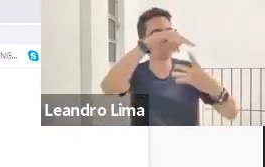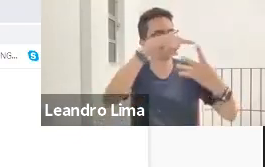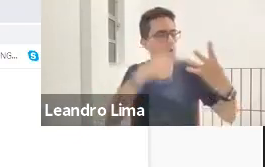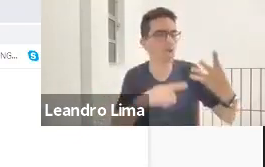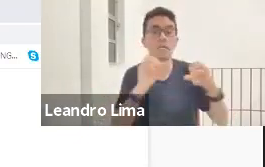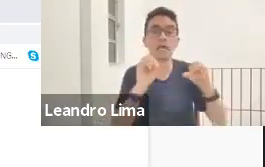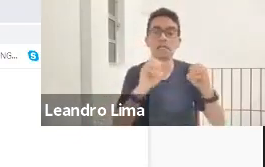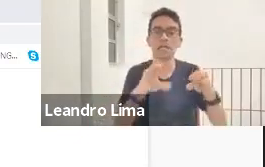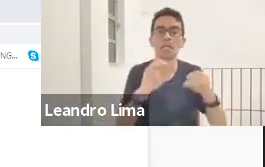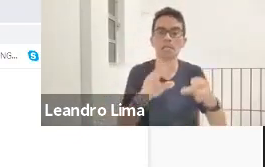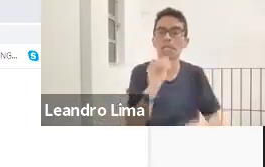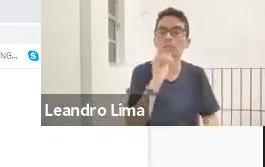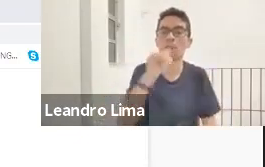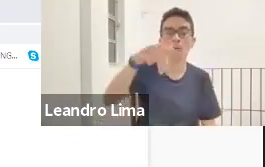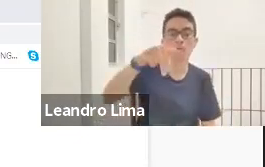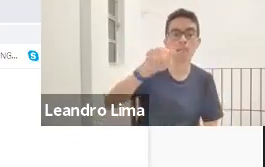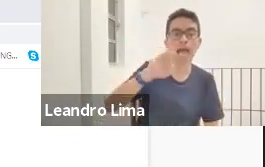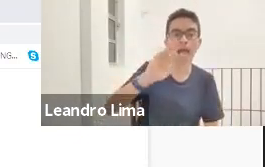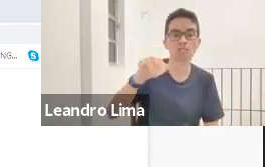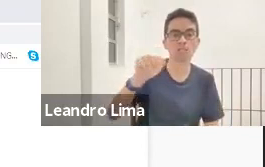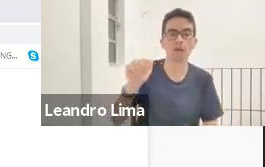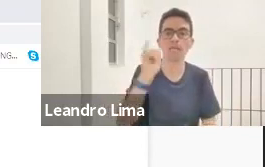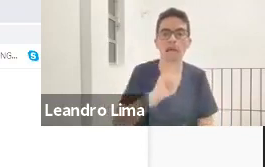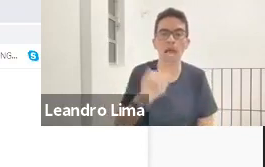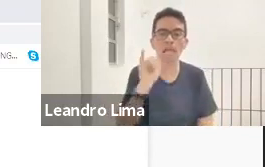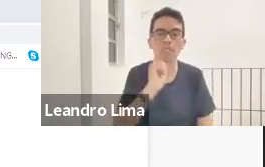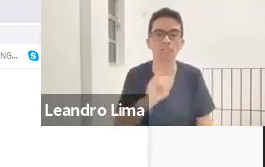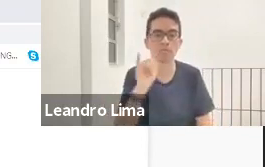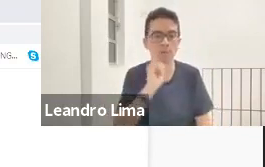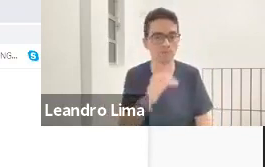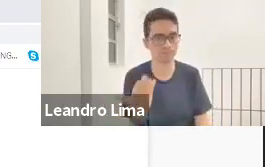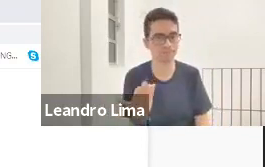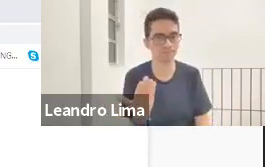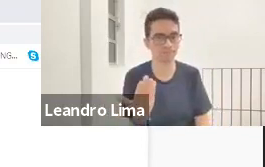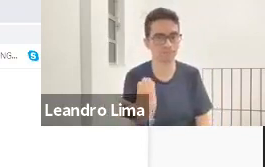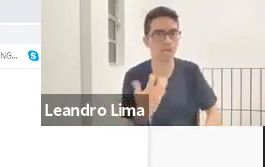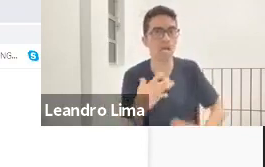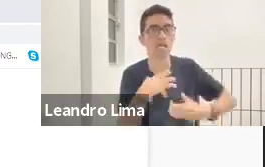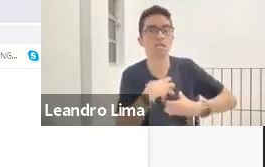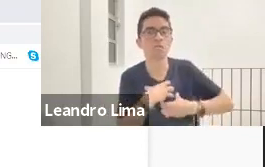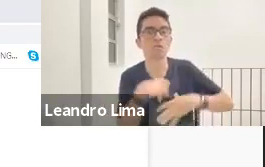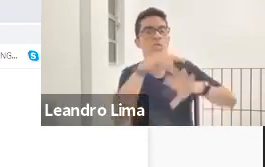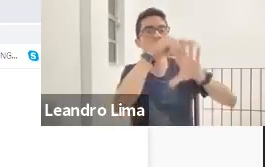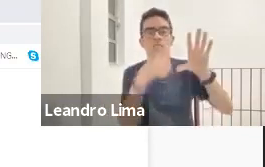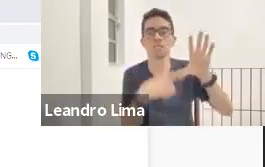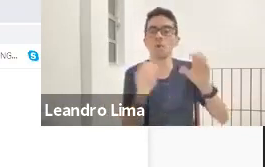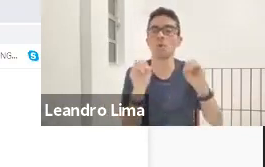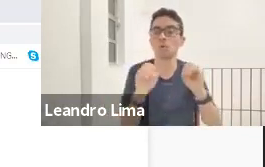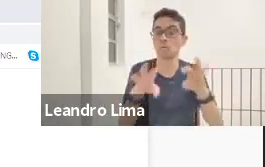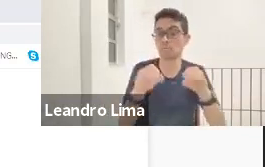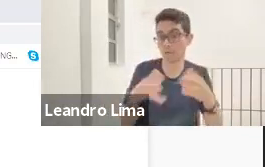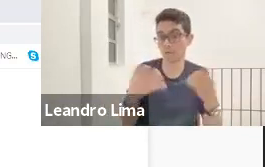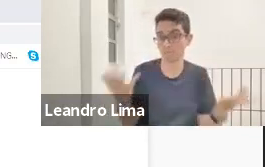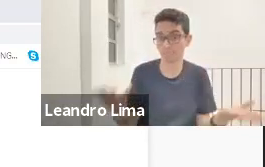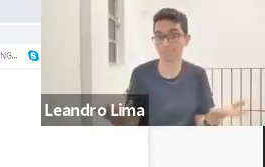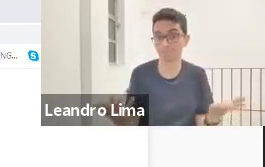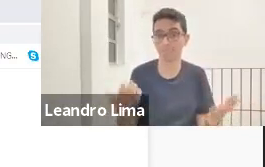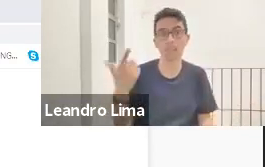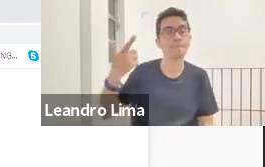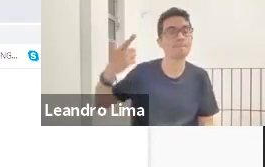a narrative. e, or five different way or five different ways of how to teach. students students how to write an argument how to write an argument.